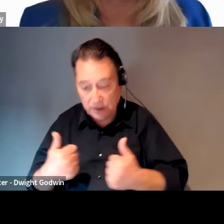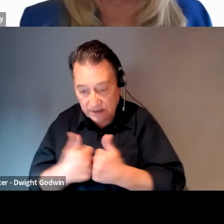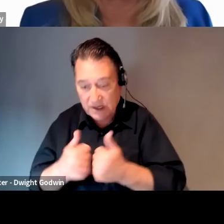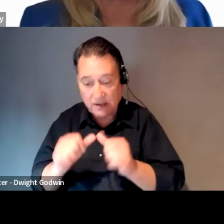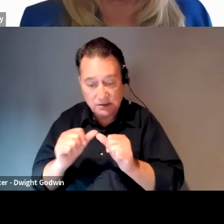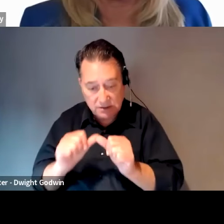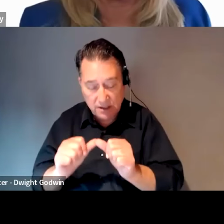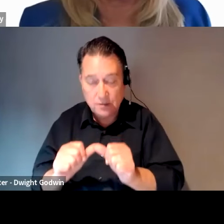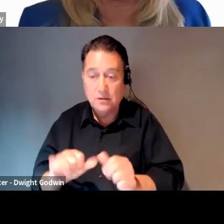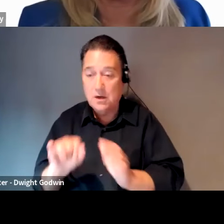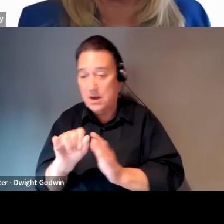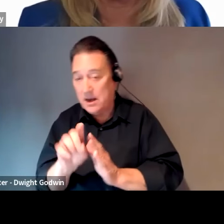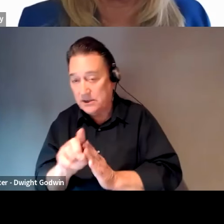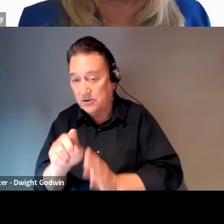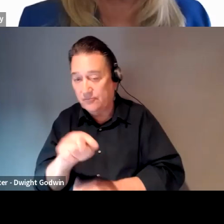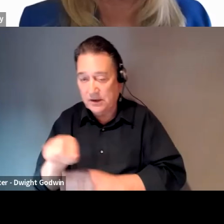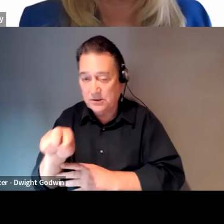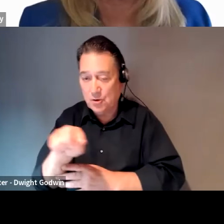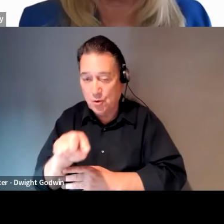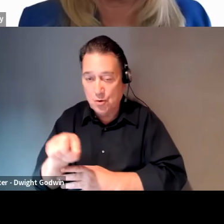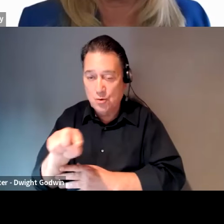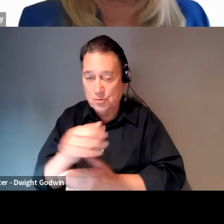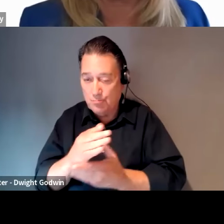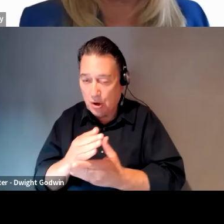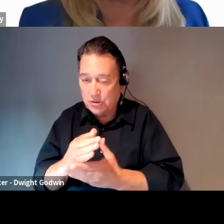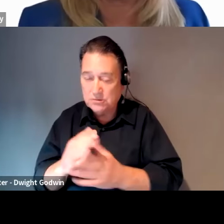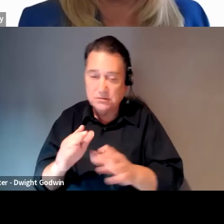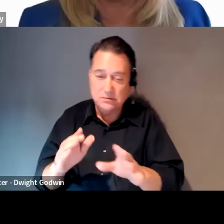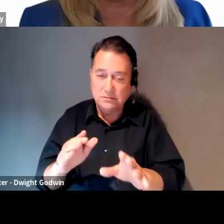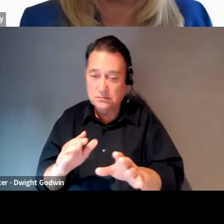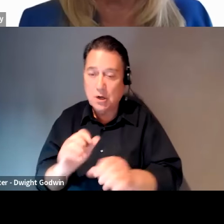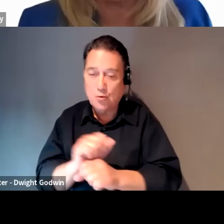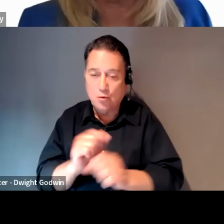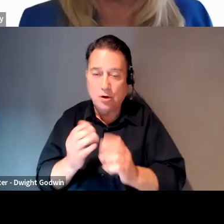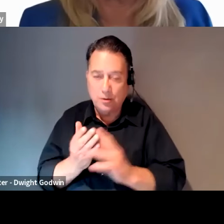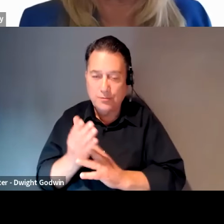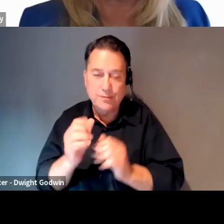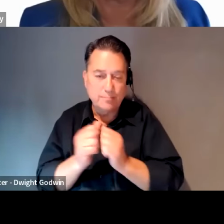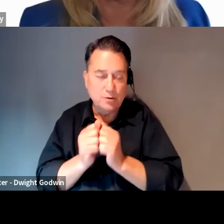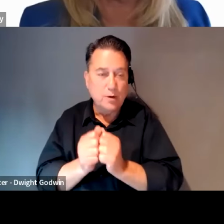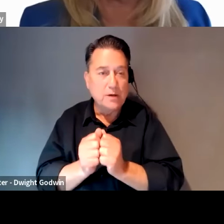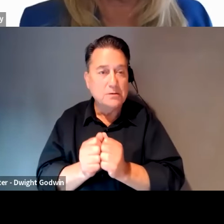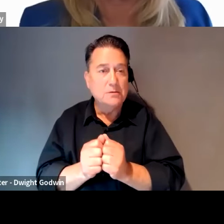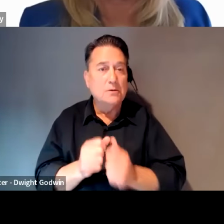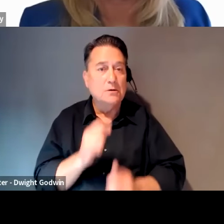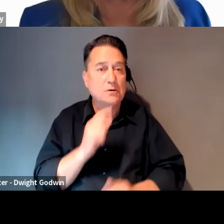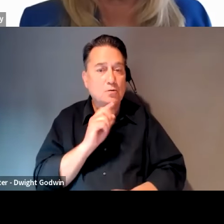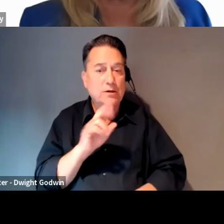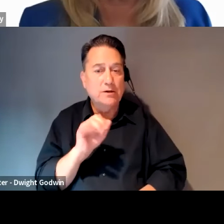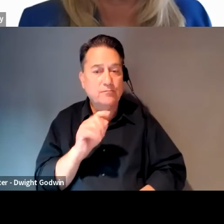identify those pieces and work through them together. And Riverside has recently,